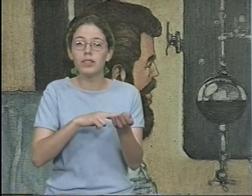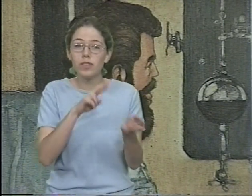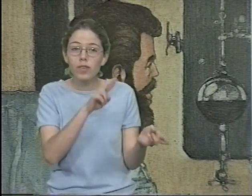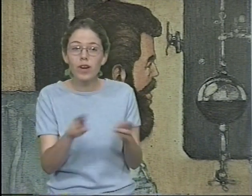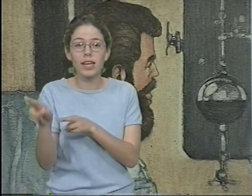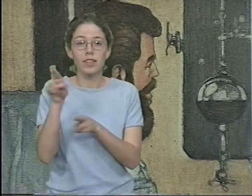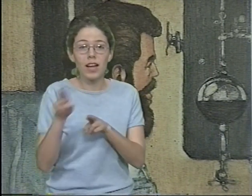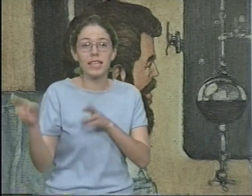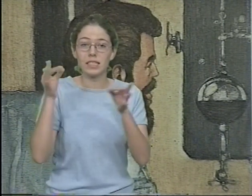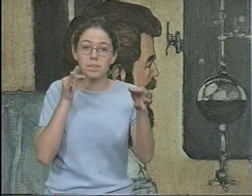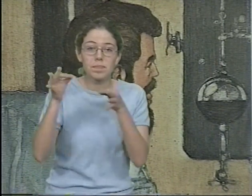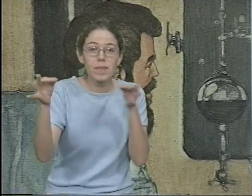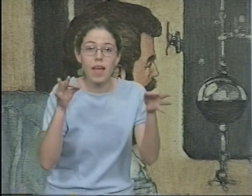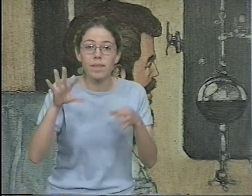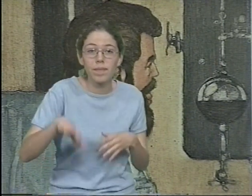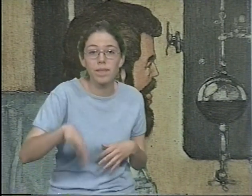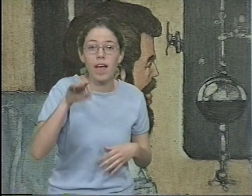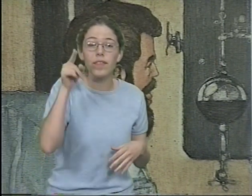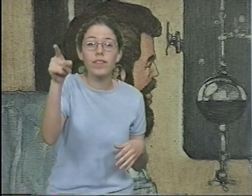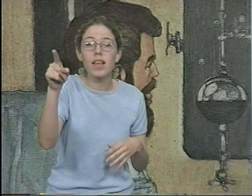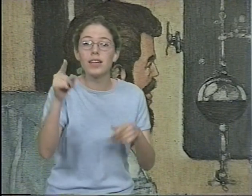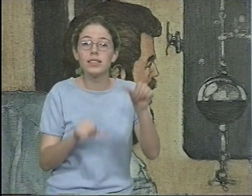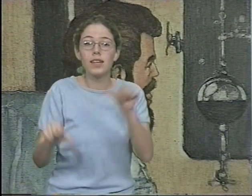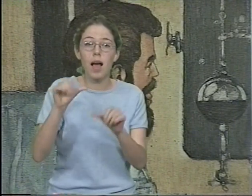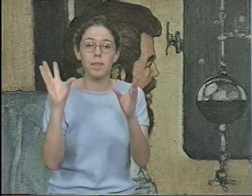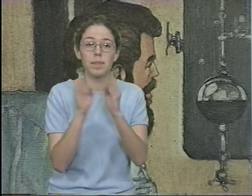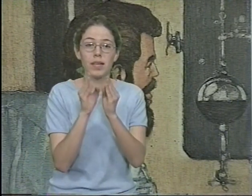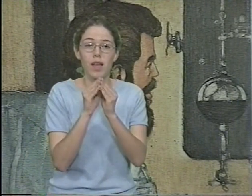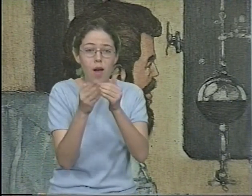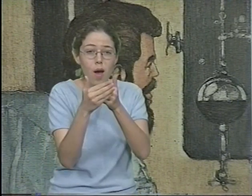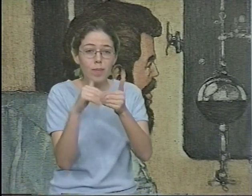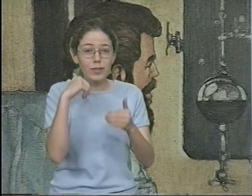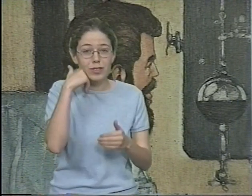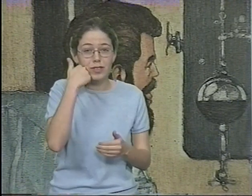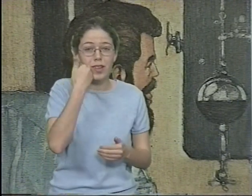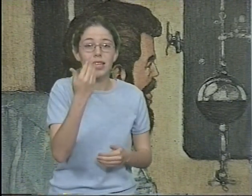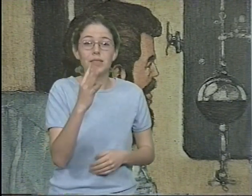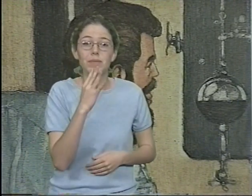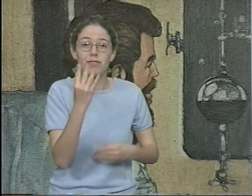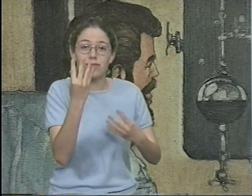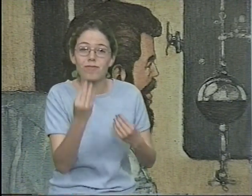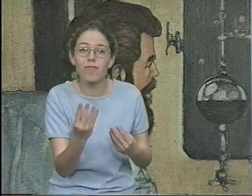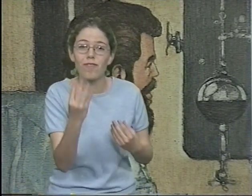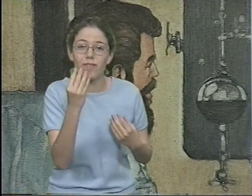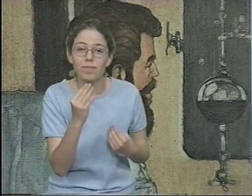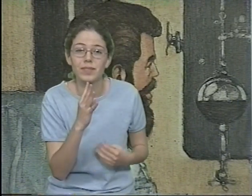By January, Wilhelm was ready to explain his discovery at a scientific meeting.